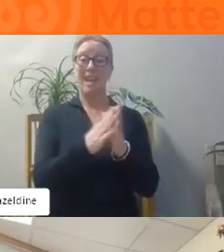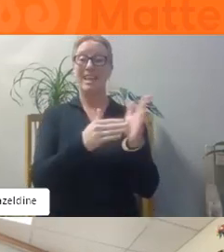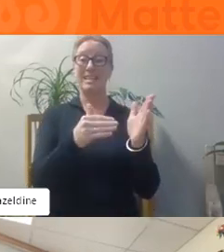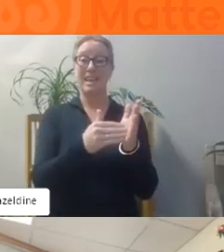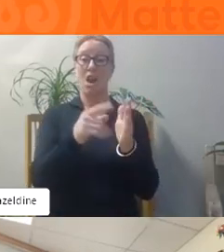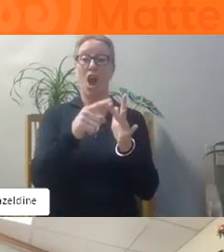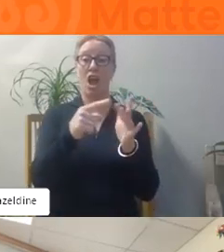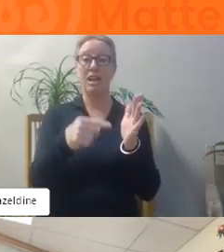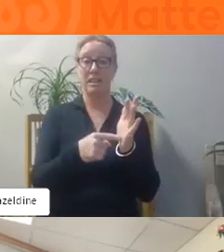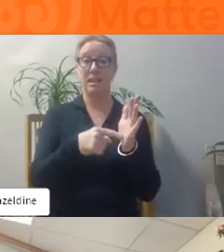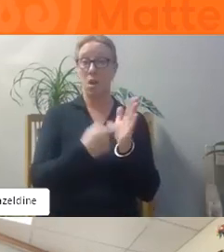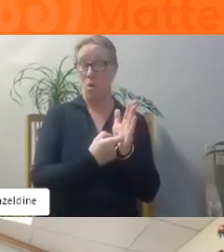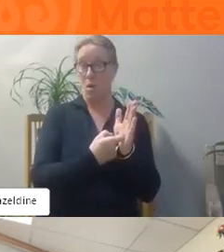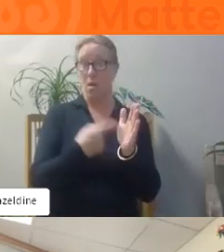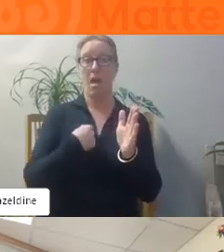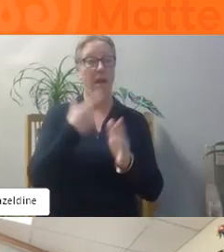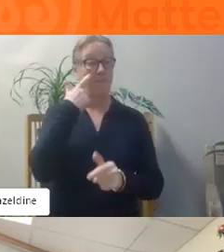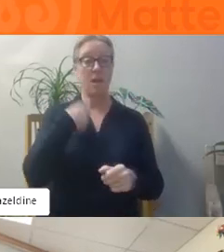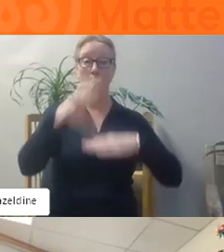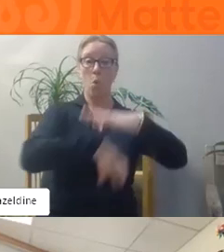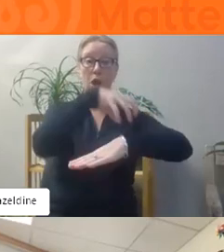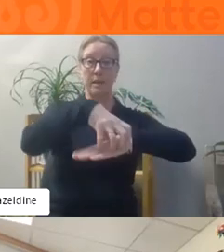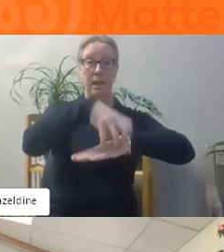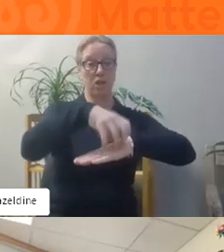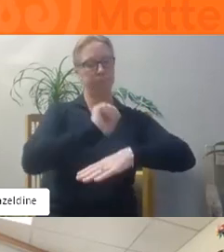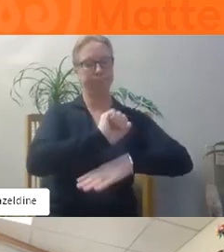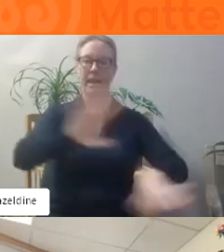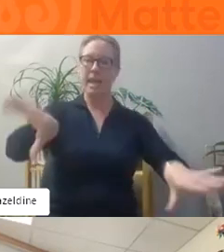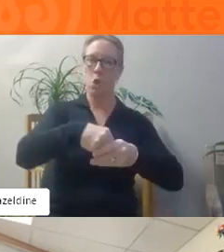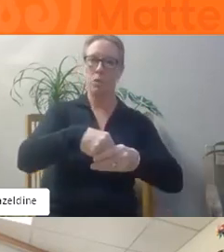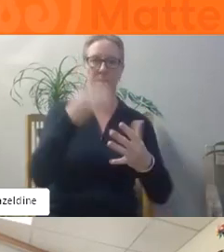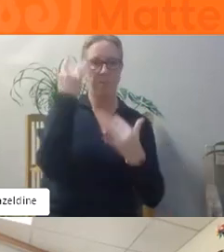organisation that has long held this inclusive thinking, so hence